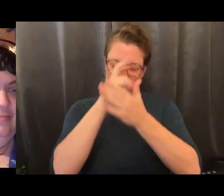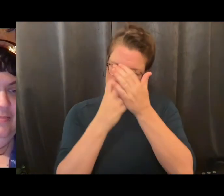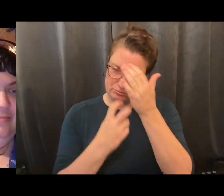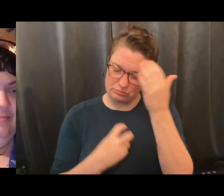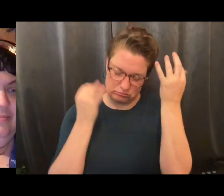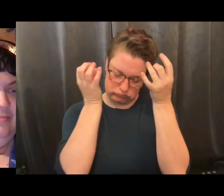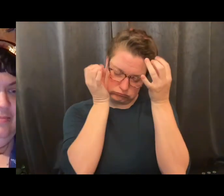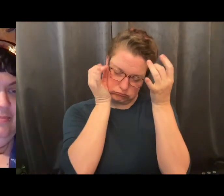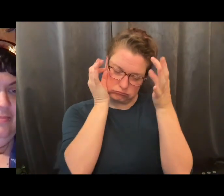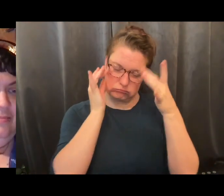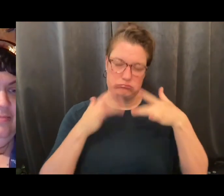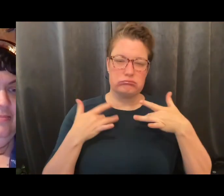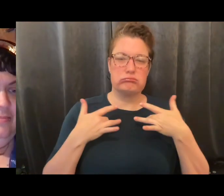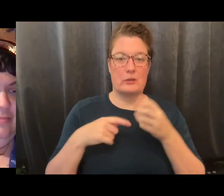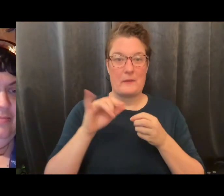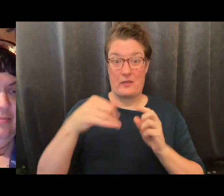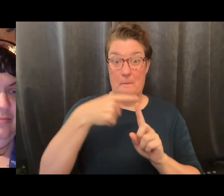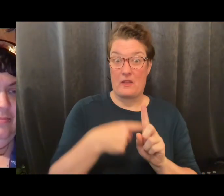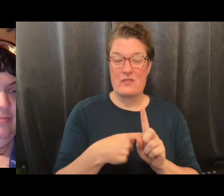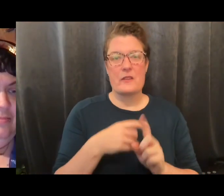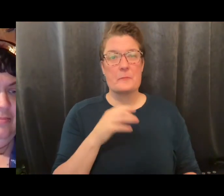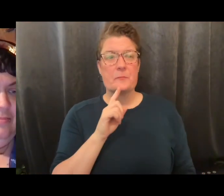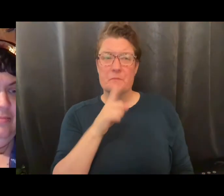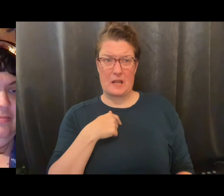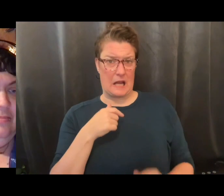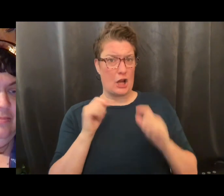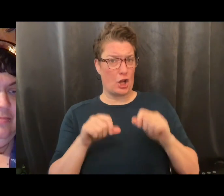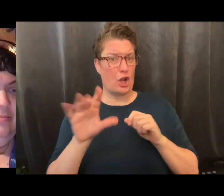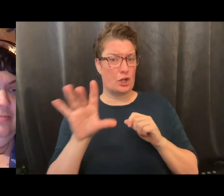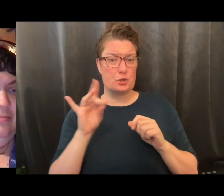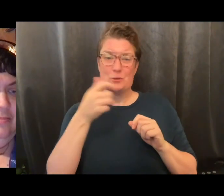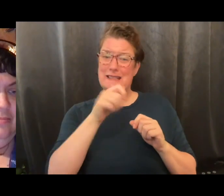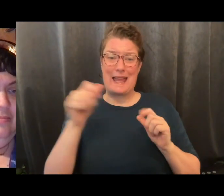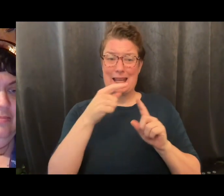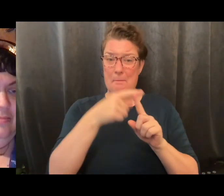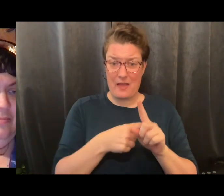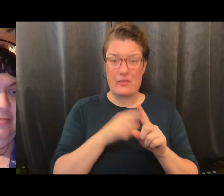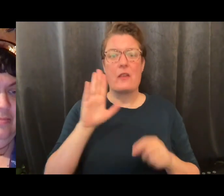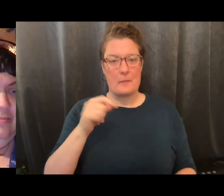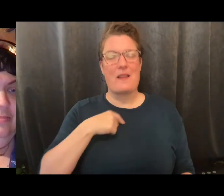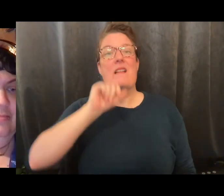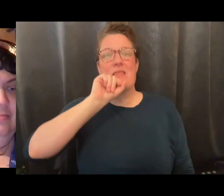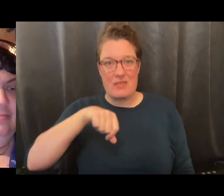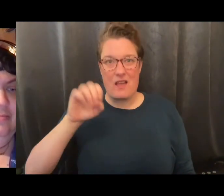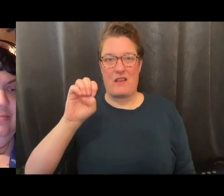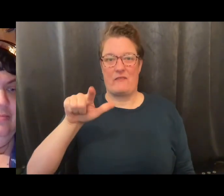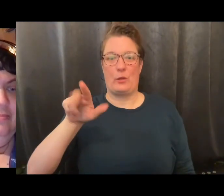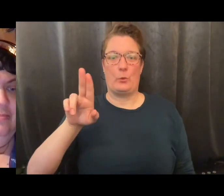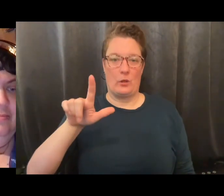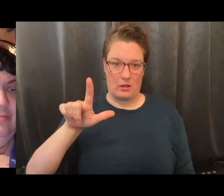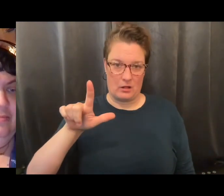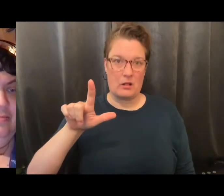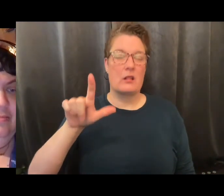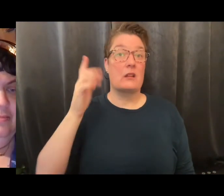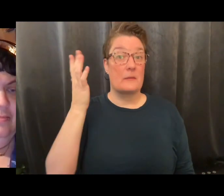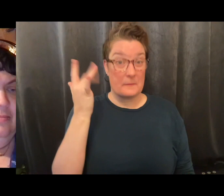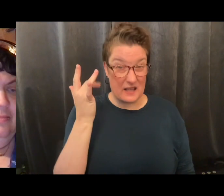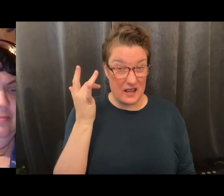Um, and I could have chosen any month, but I love Elul uh, because um, the accounting